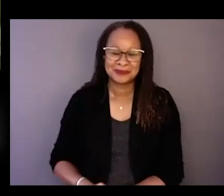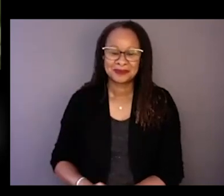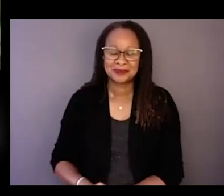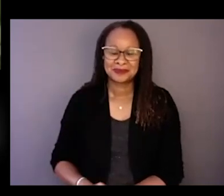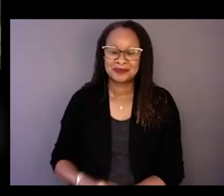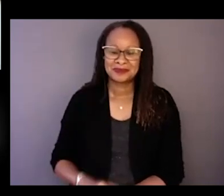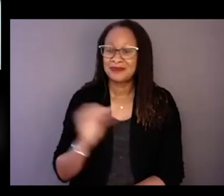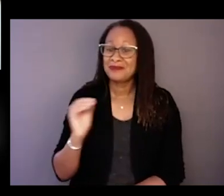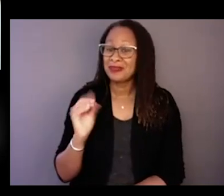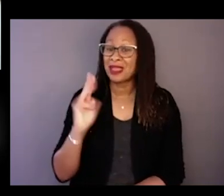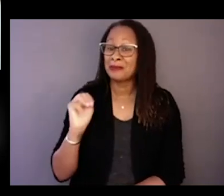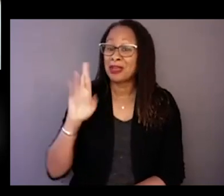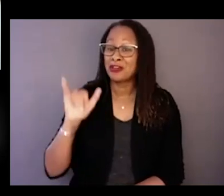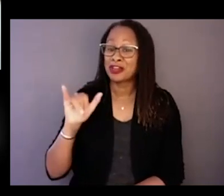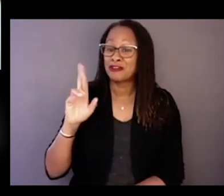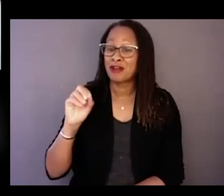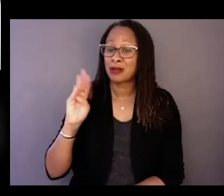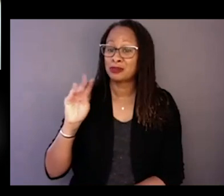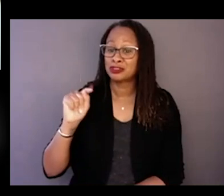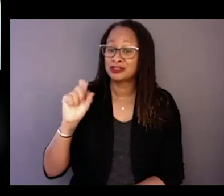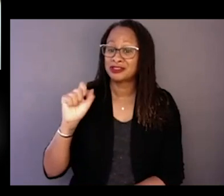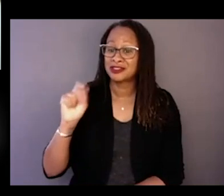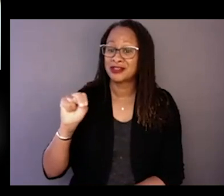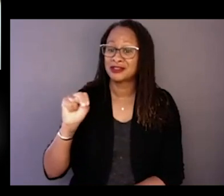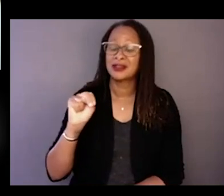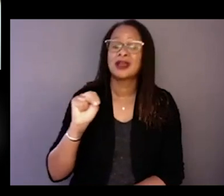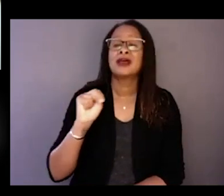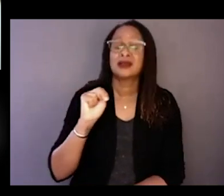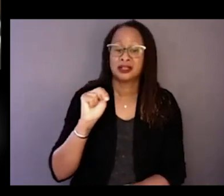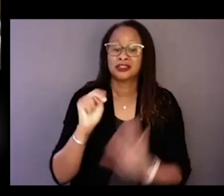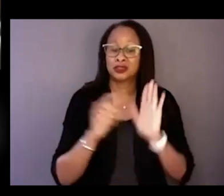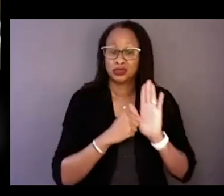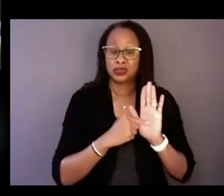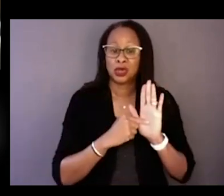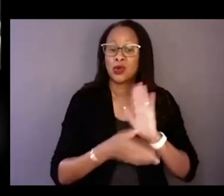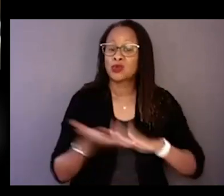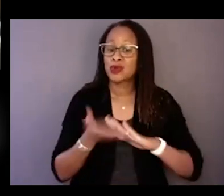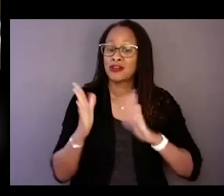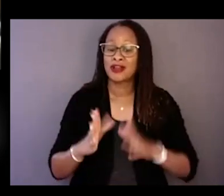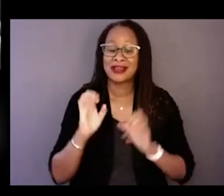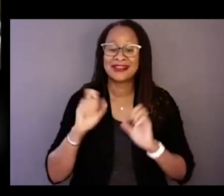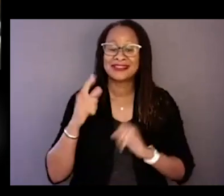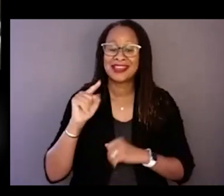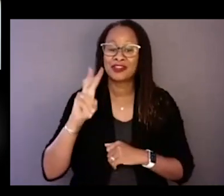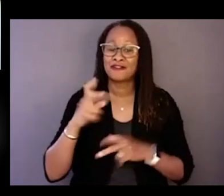And Mary Robertson, the showrunner and executive producer. Come on, Mary. There you are. Good to see you, hi.